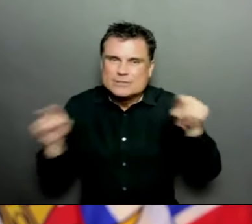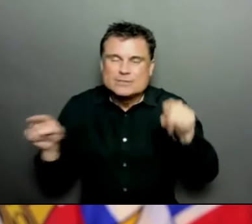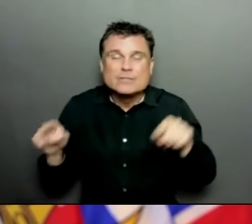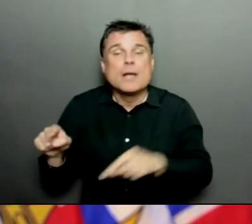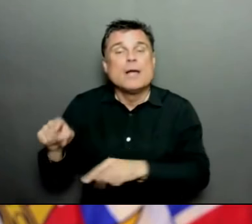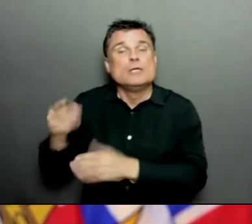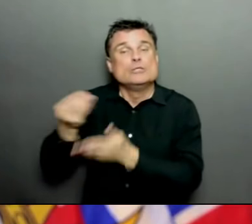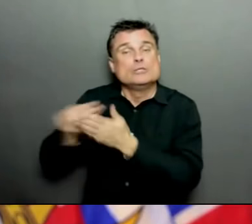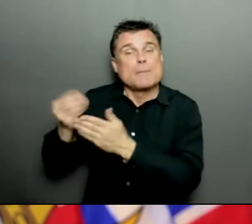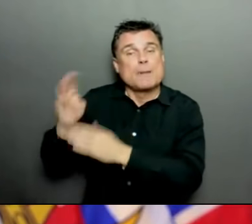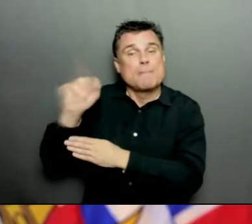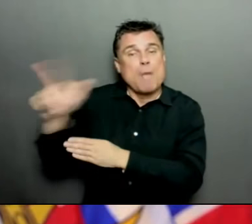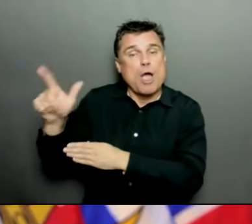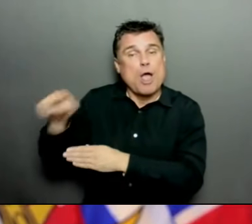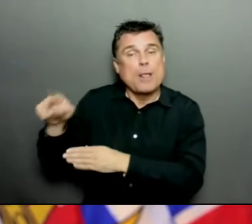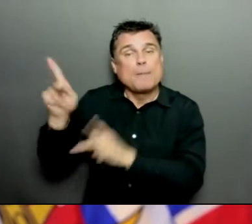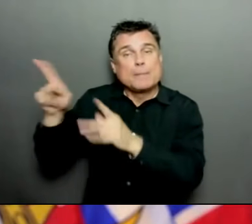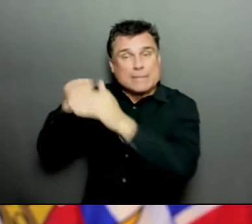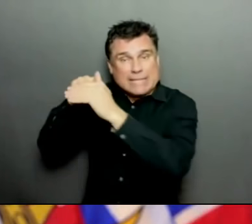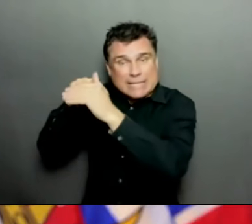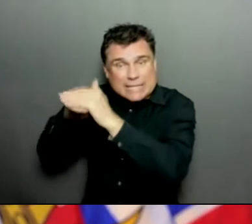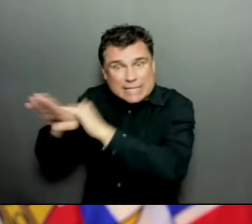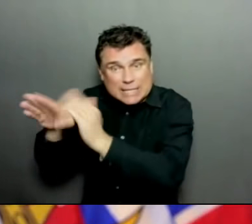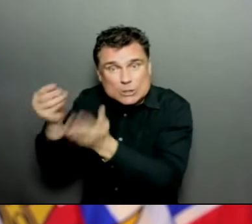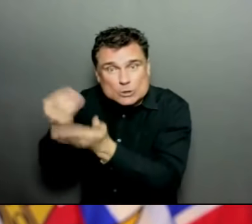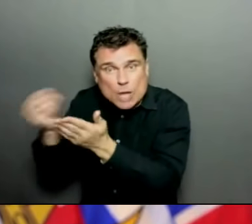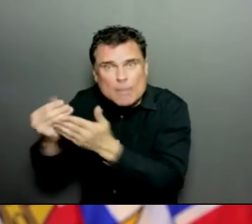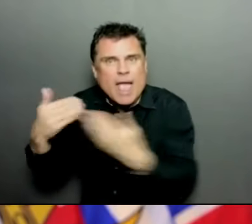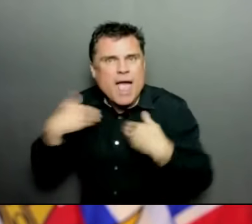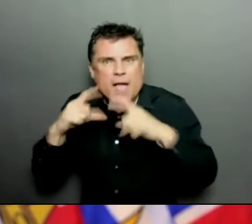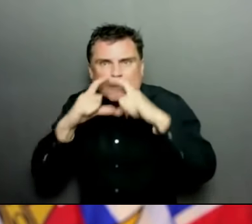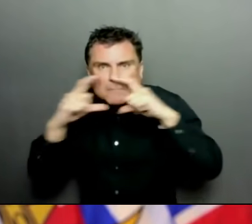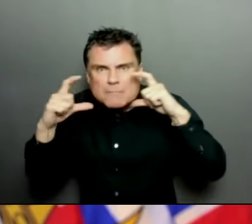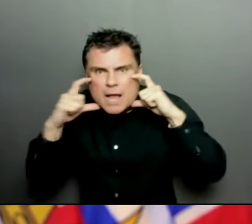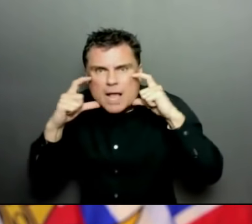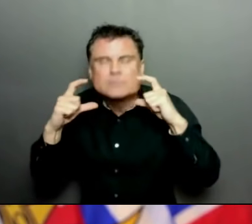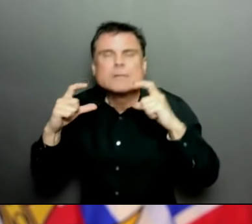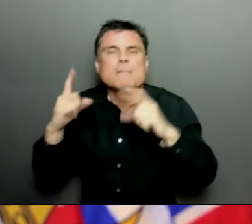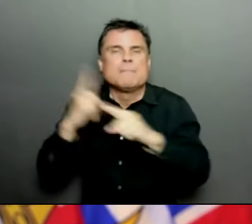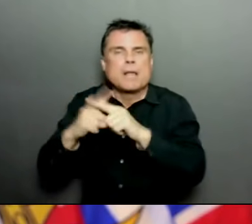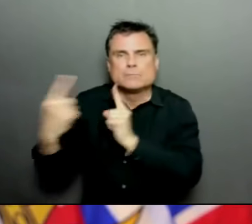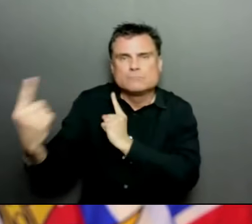by something in the store where they are in for a very short period of time,